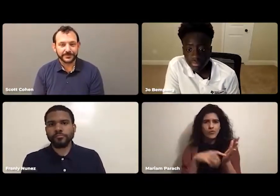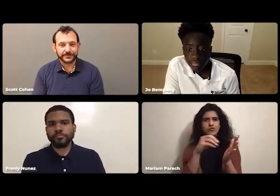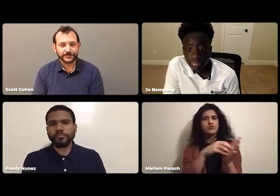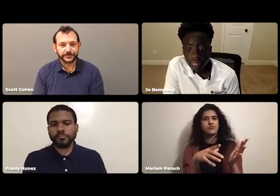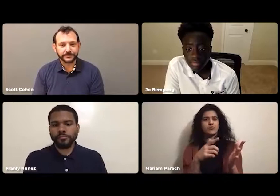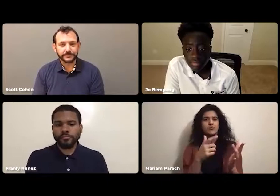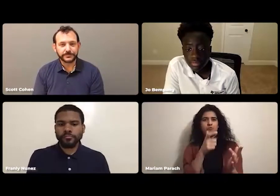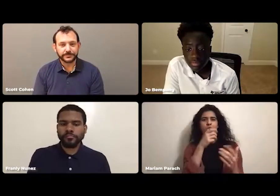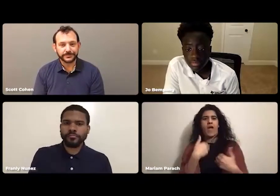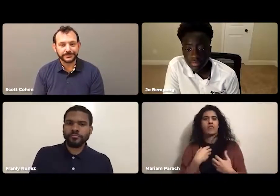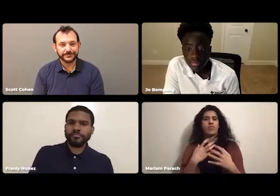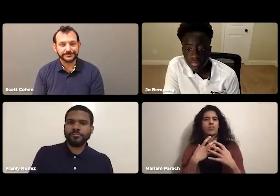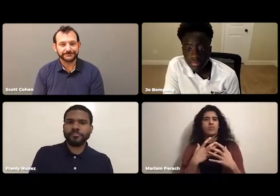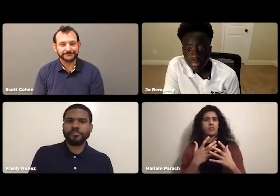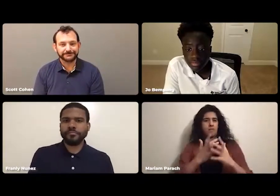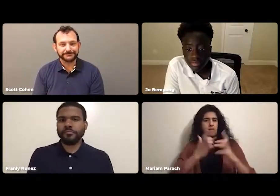teaching.